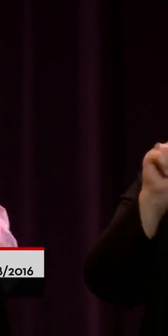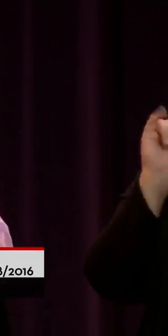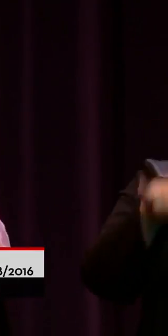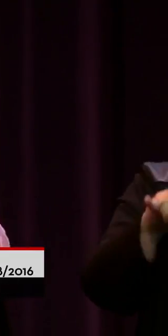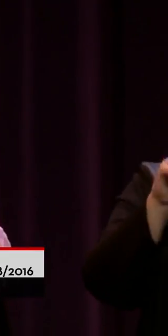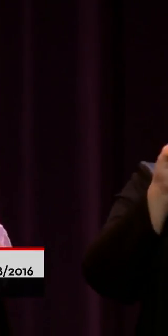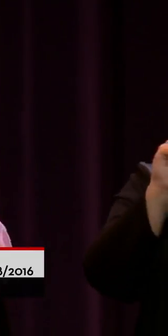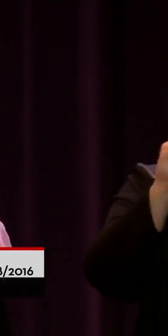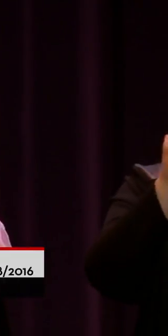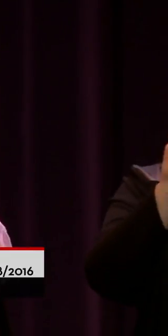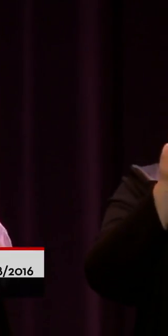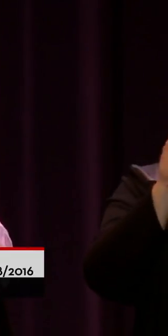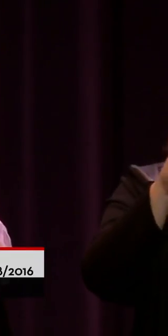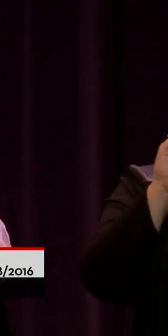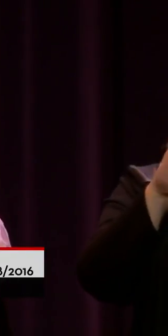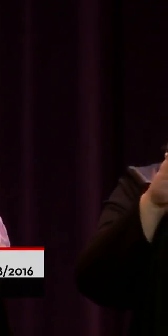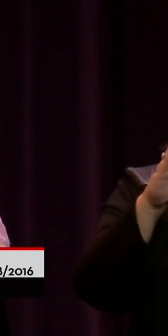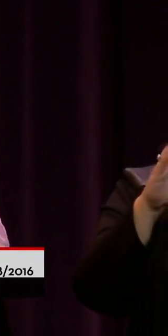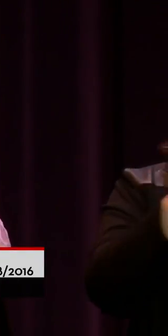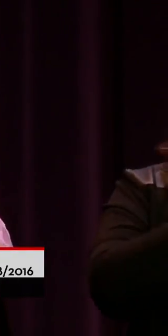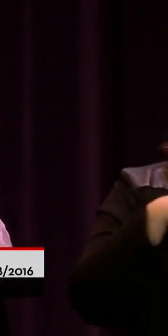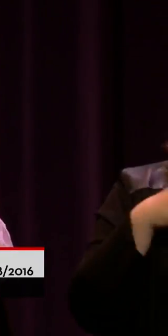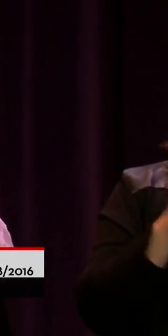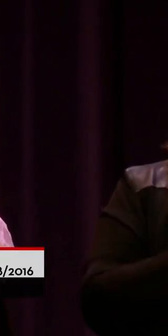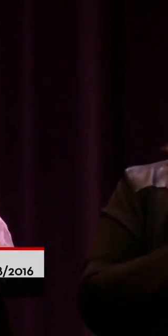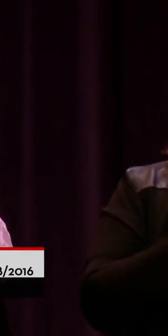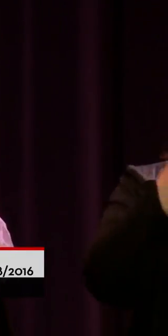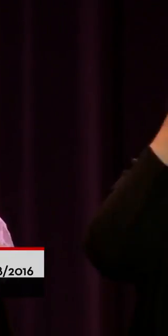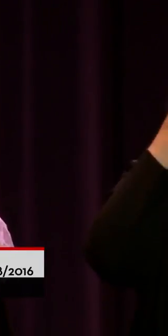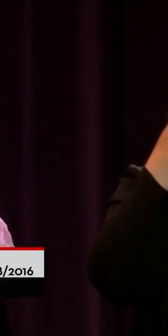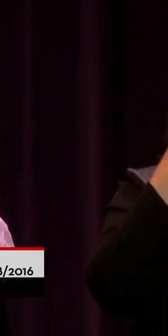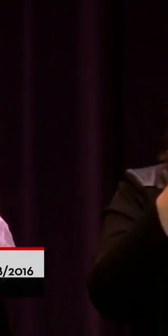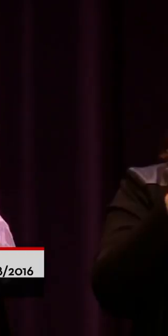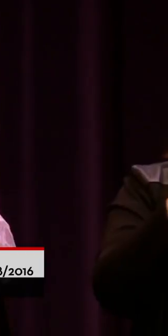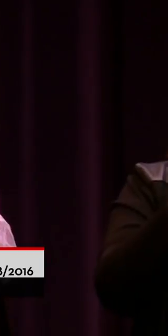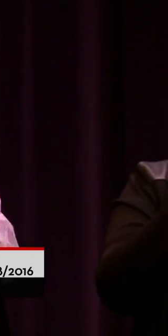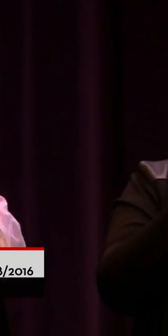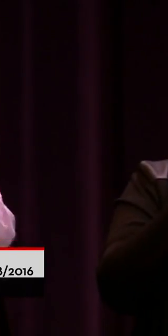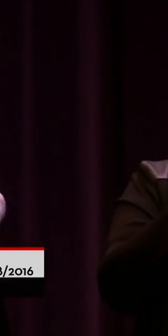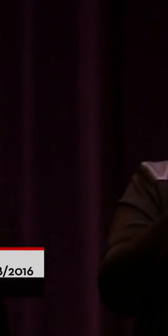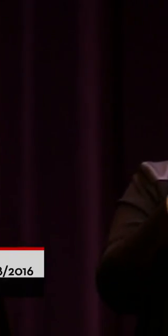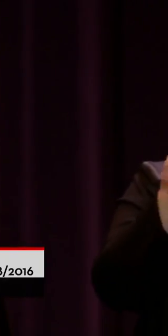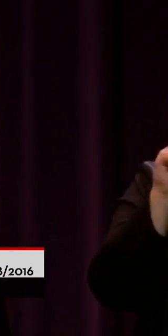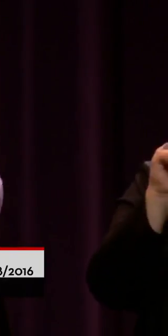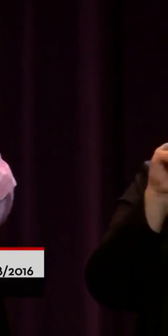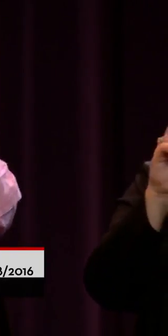YOU SAW NEERA TANDEN. SHE IS THE DESIGNATED